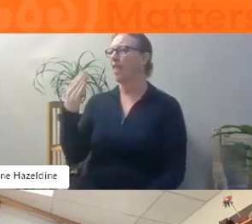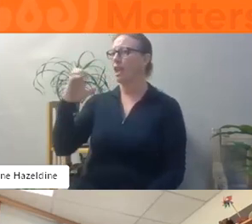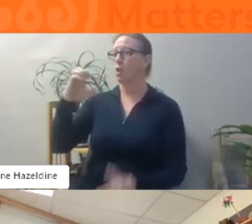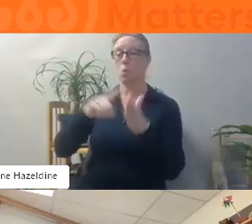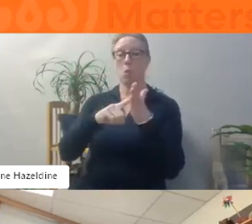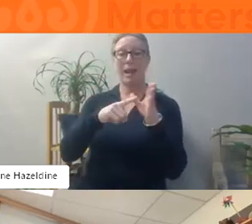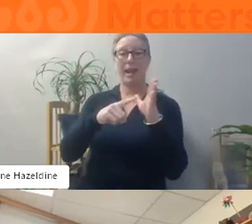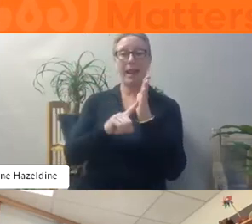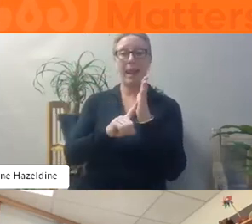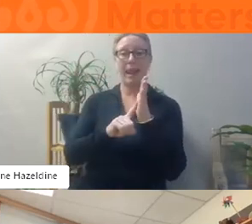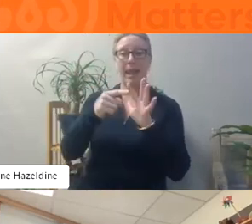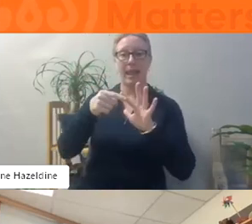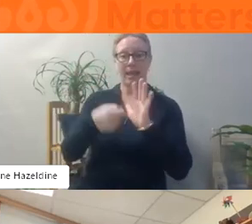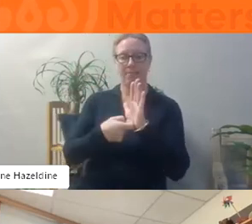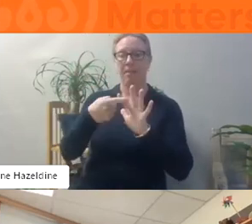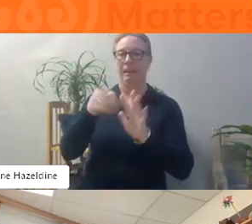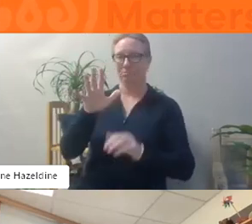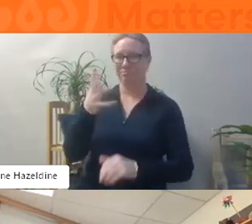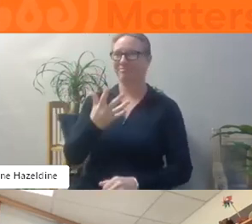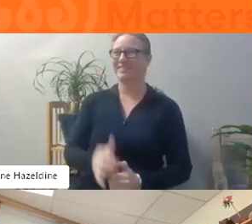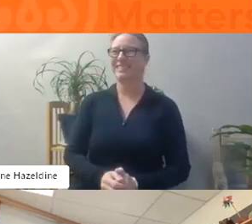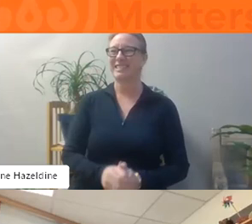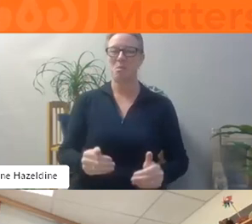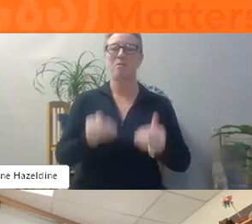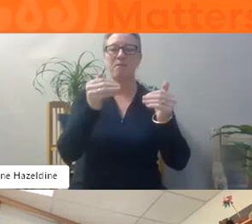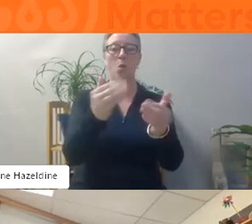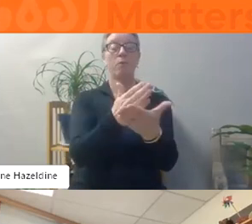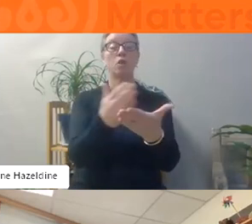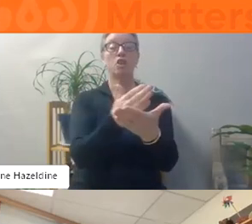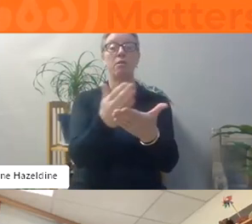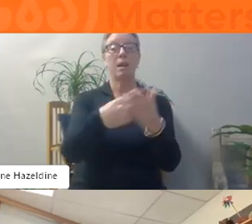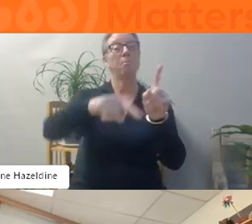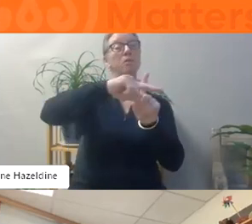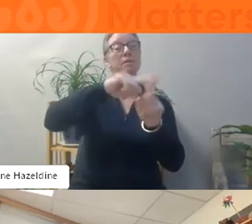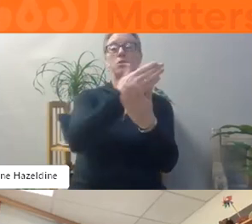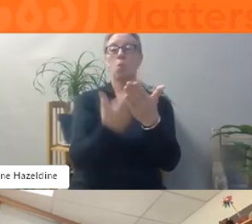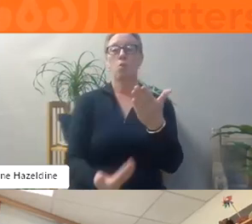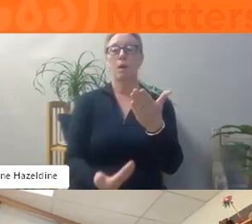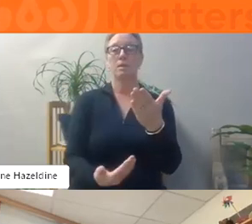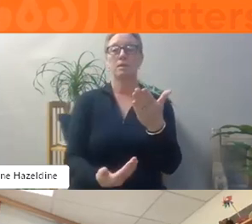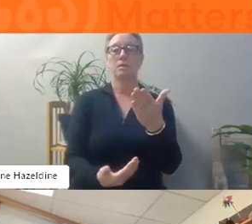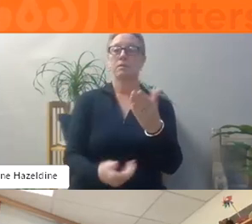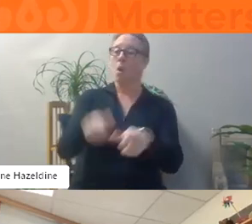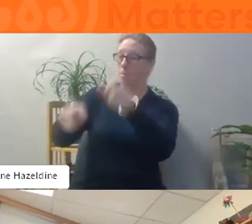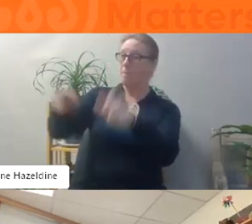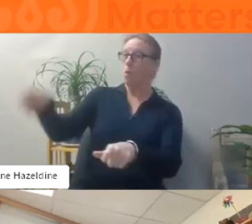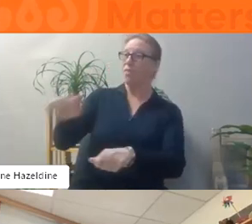all the words of directions moving forward, but also for sharing those positive stories of what people are experiencing when they experience